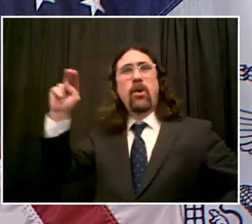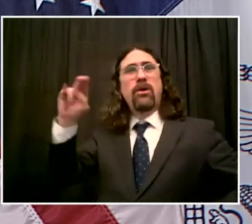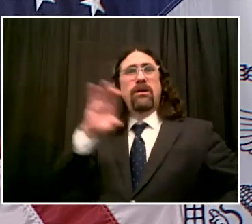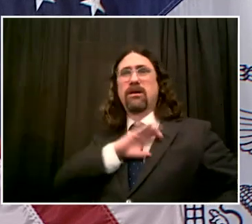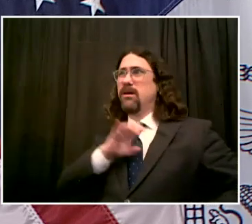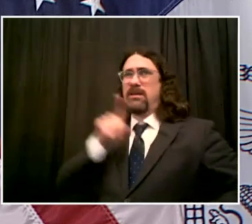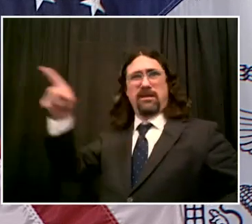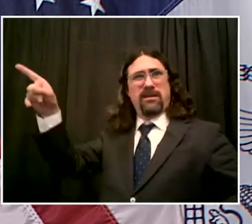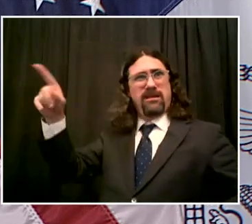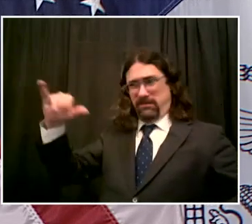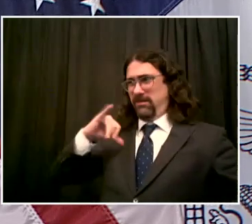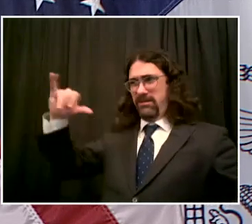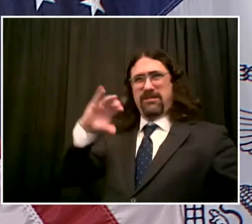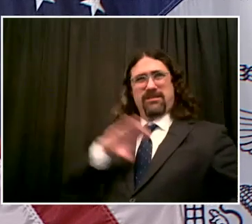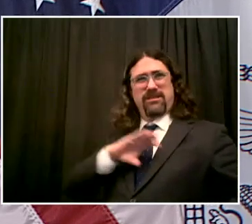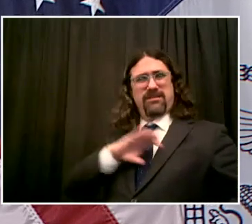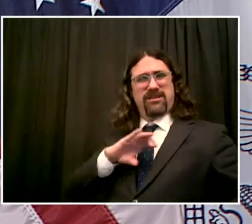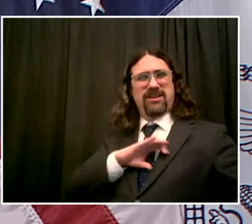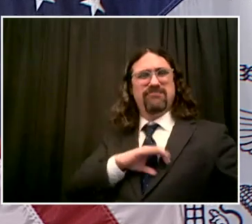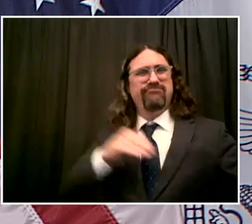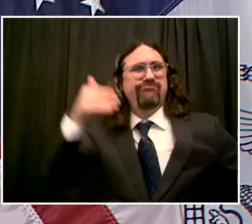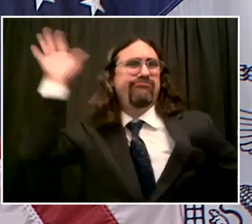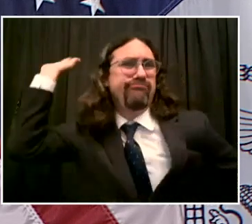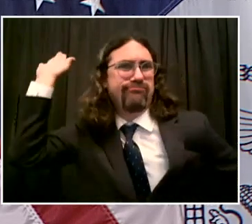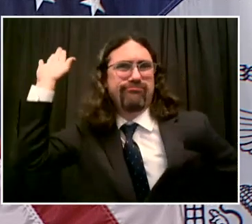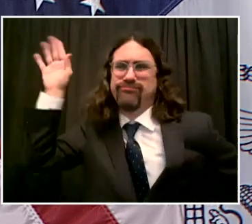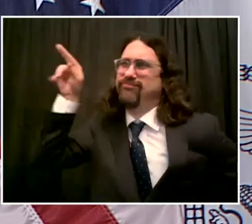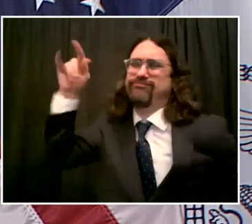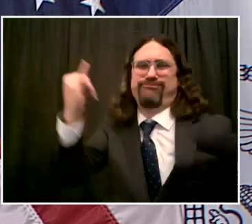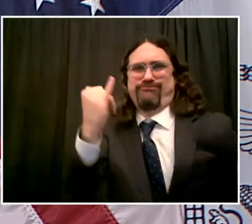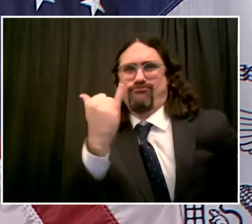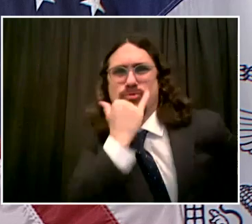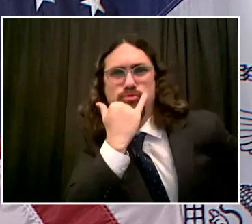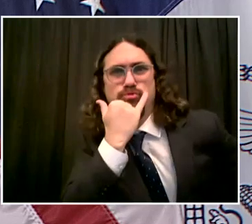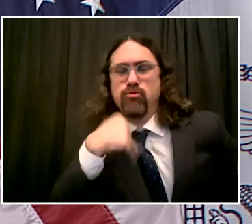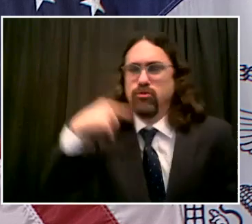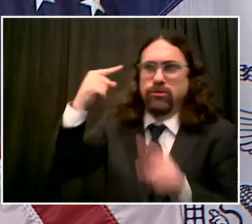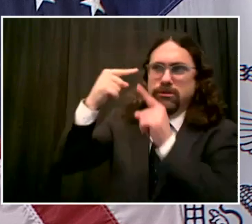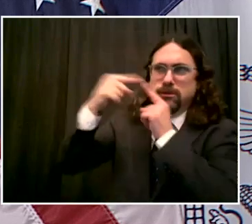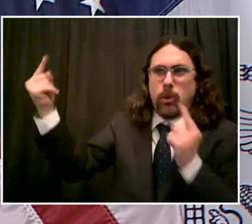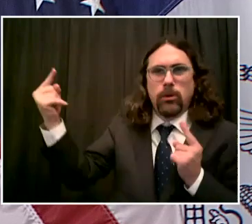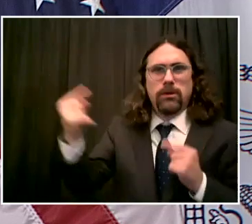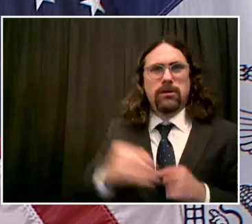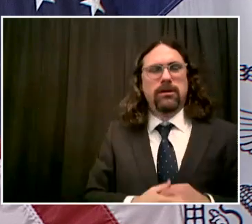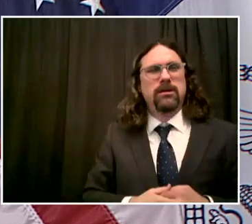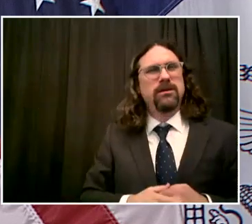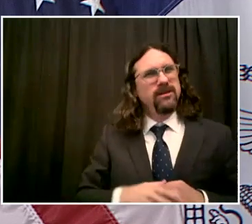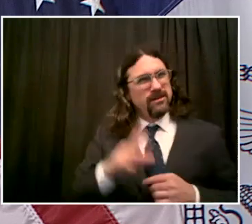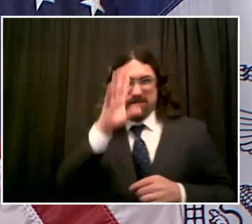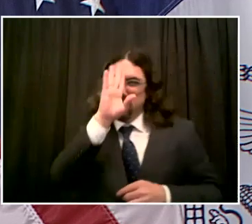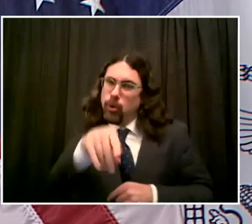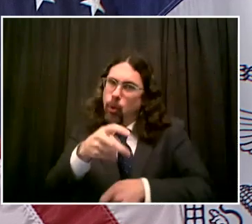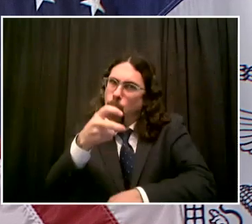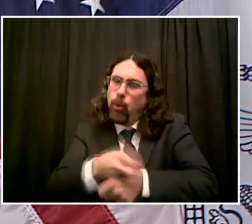CITY. WE'VE COME A LONG WAY OMFR TIM E SO MUCH MORE VIEOLNT, MORE DIRE AND HELPLESS.